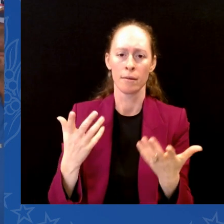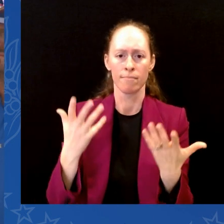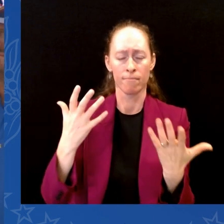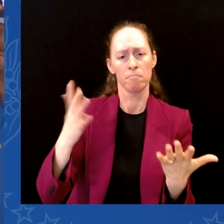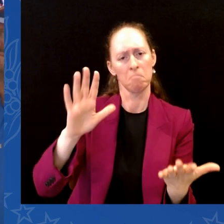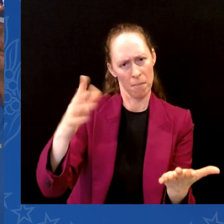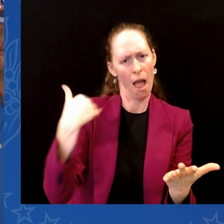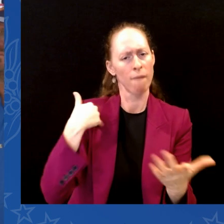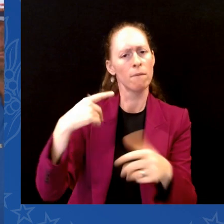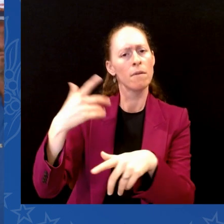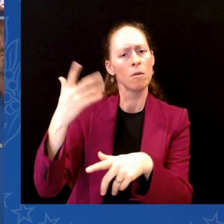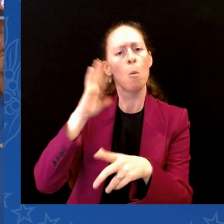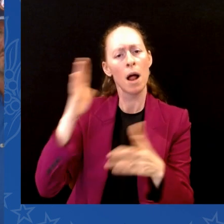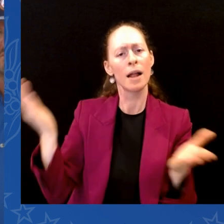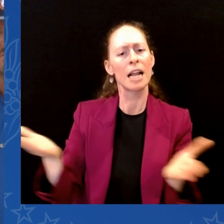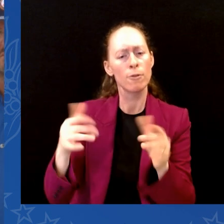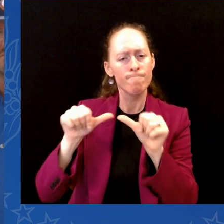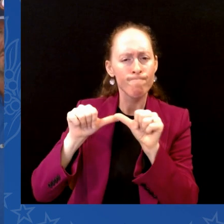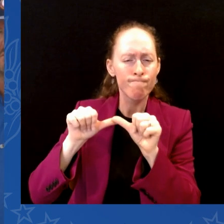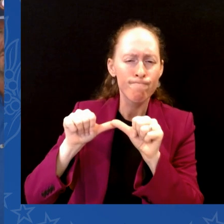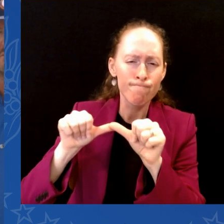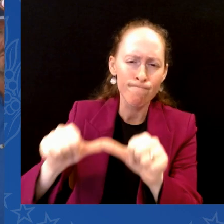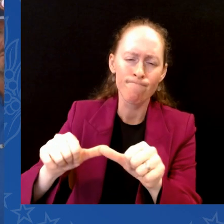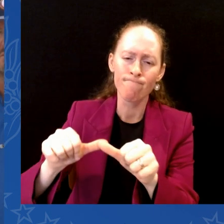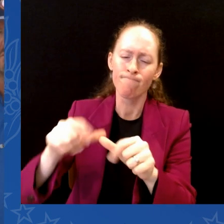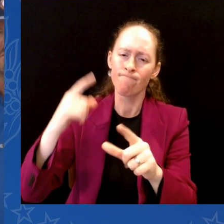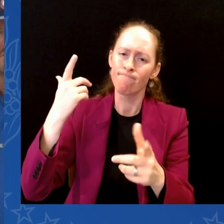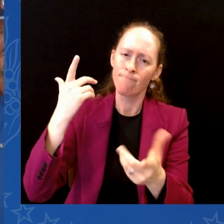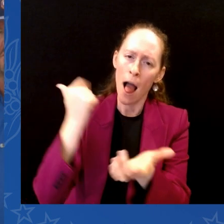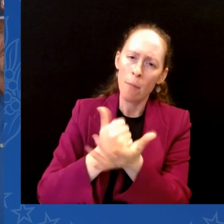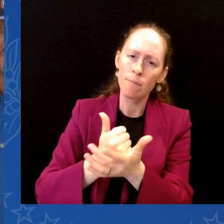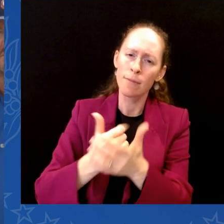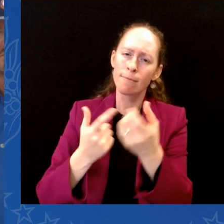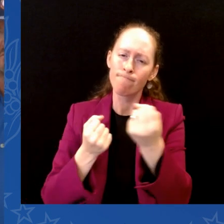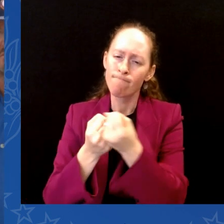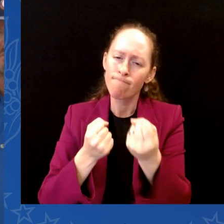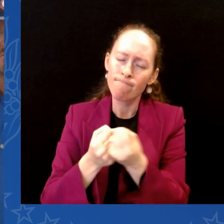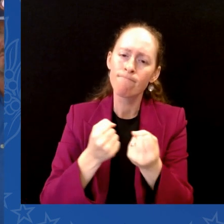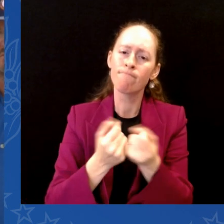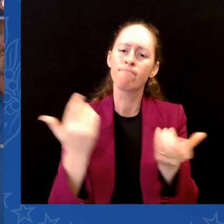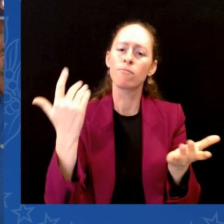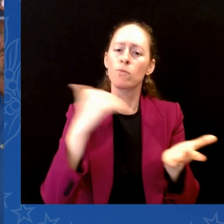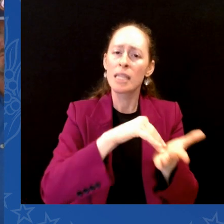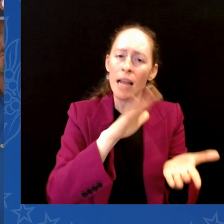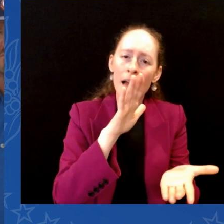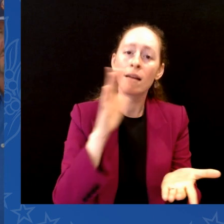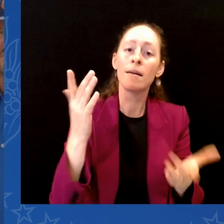libraries, parks, and public community centers. We have the money to do that. You're qualified to get that done.